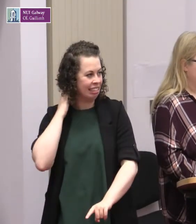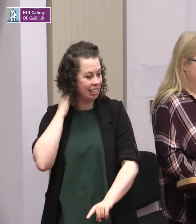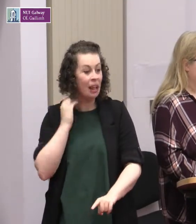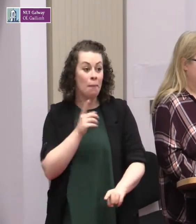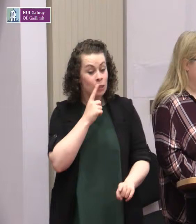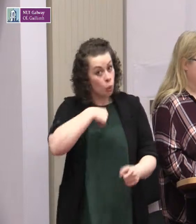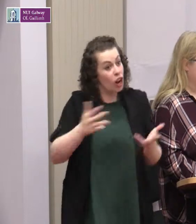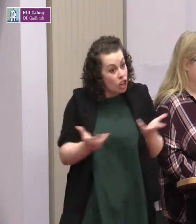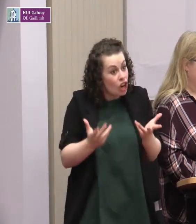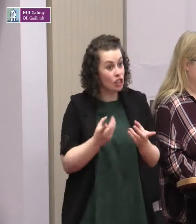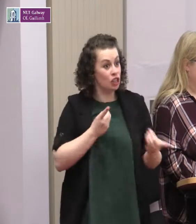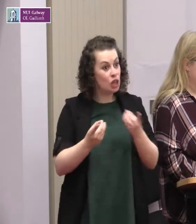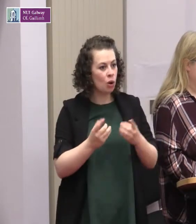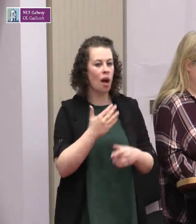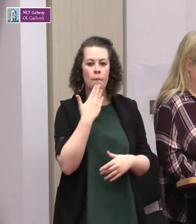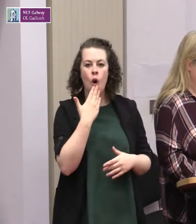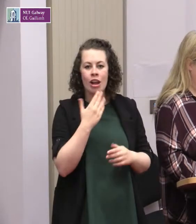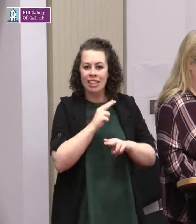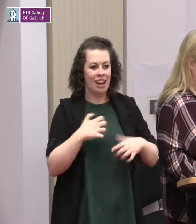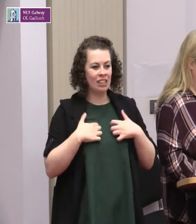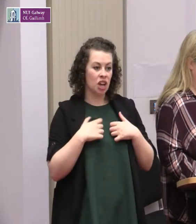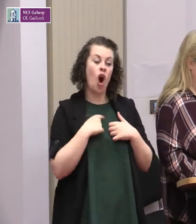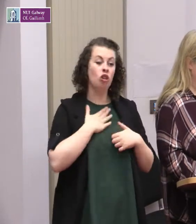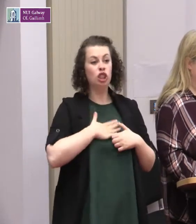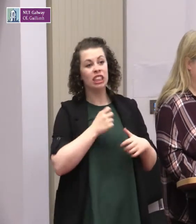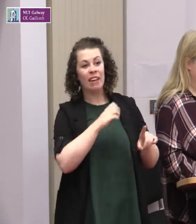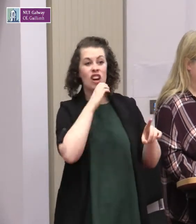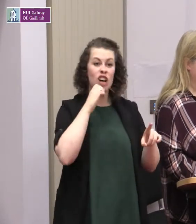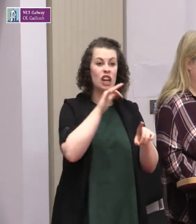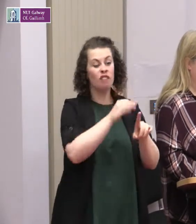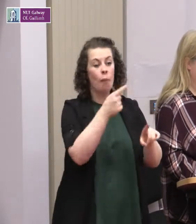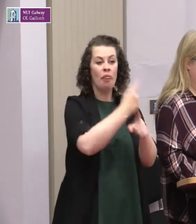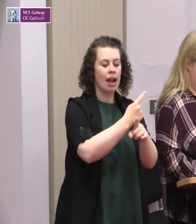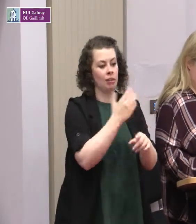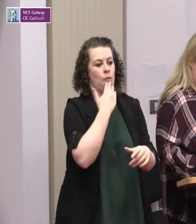The borrowing is not interesting to people at all, if you haven't got an interesting